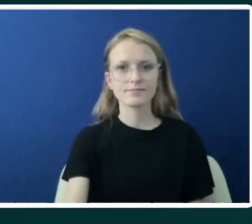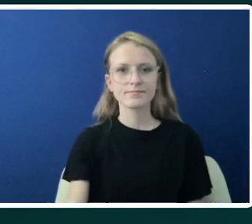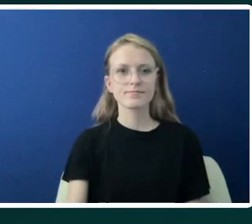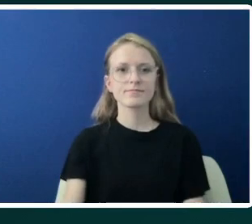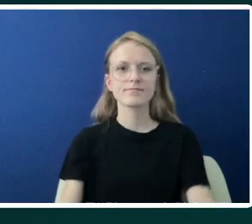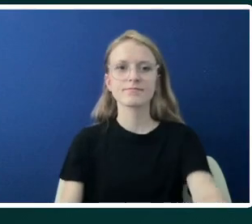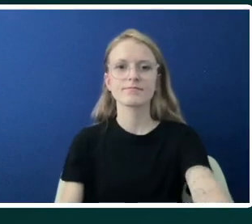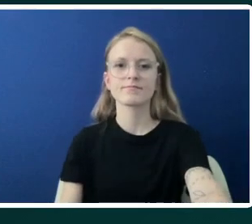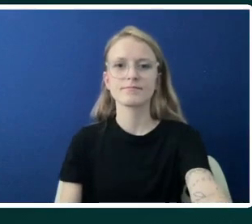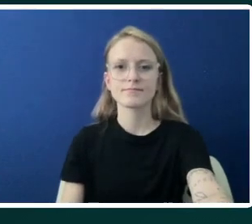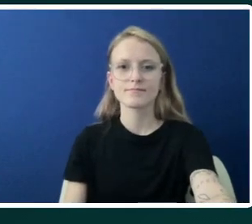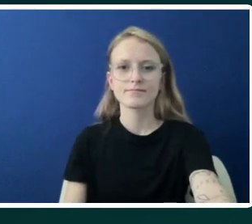Roshni Lal: Hello. Thank